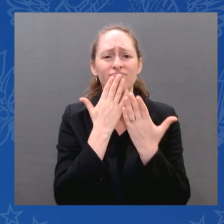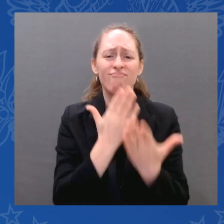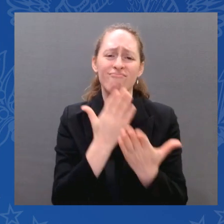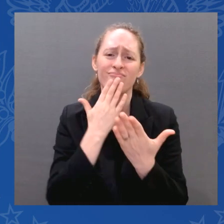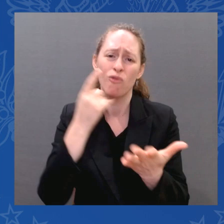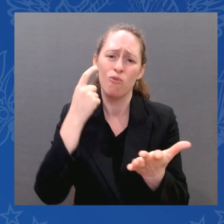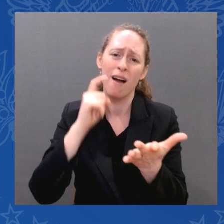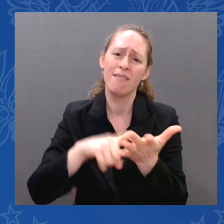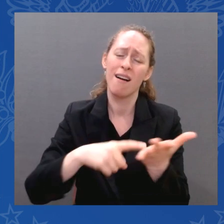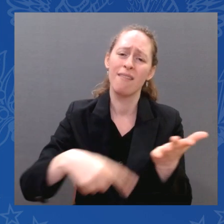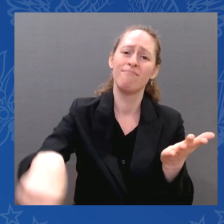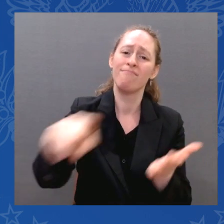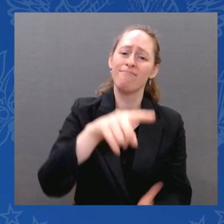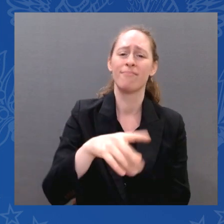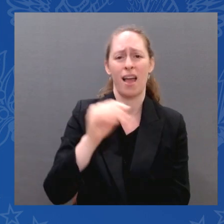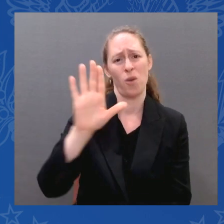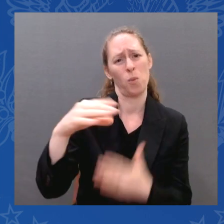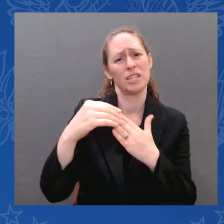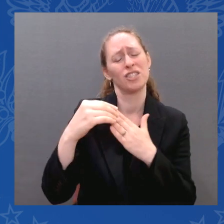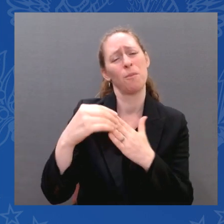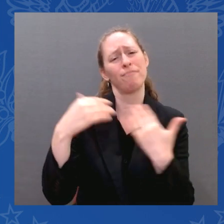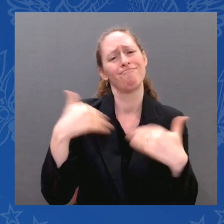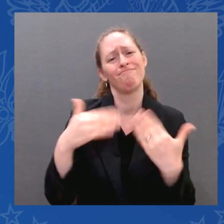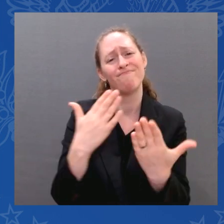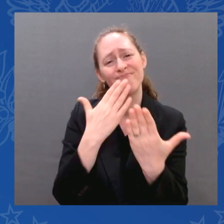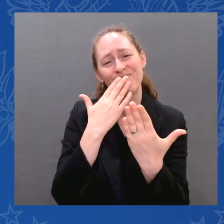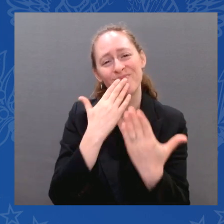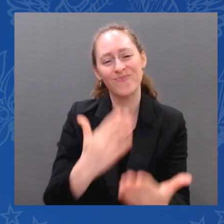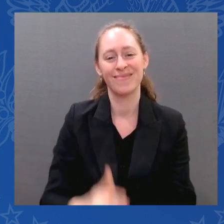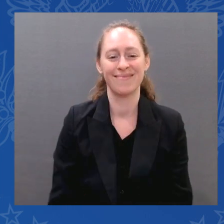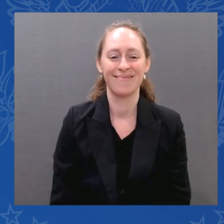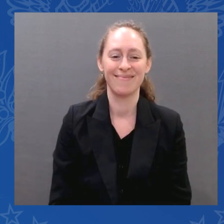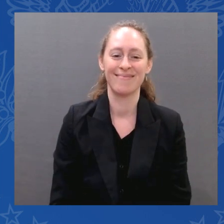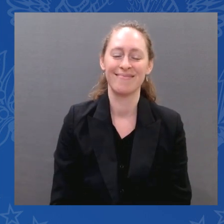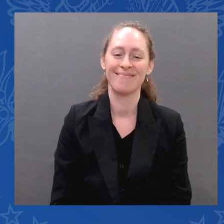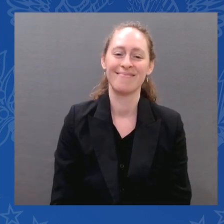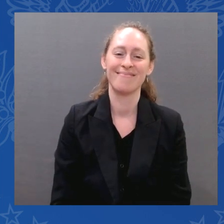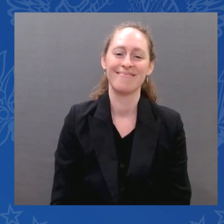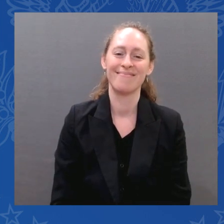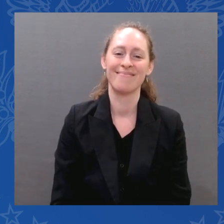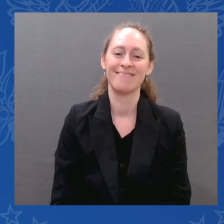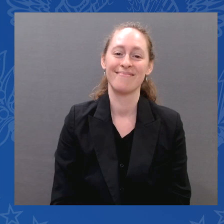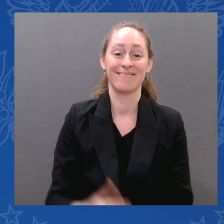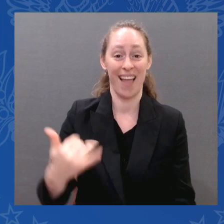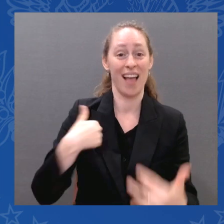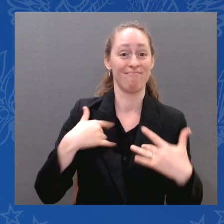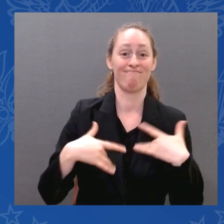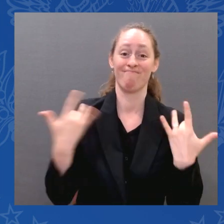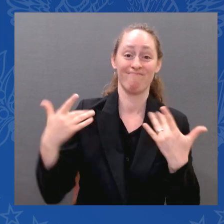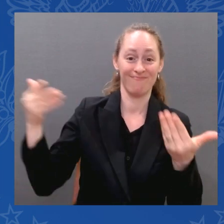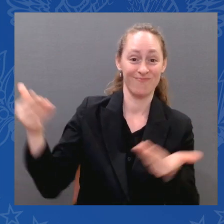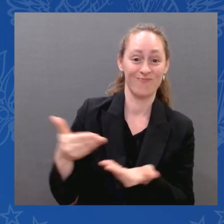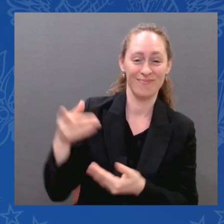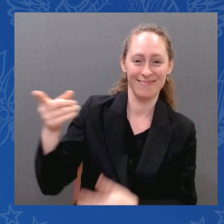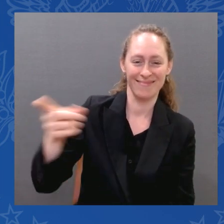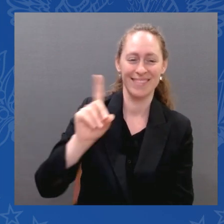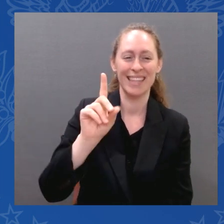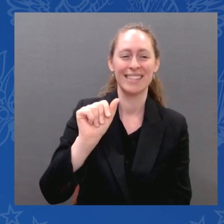Now it's my pleasure to introduce our next speaker, Danielle Green, who has served as Army military police